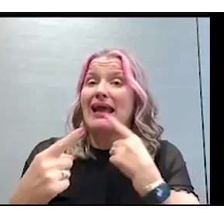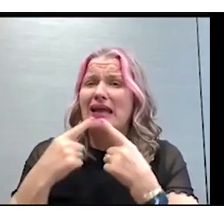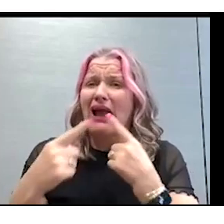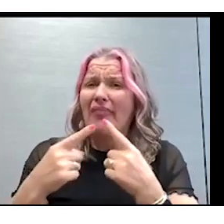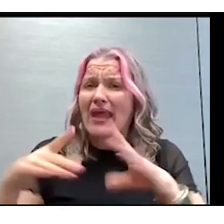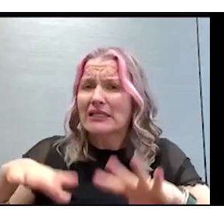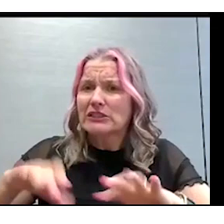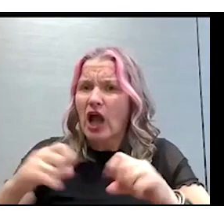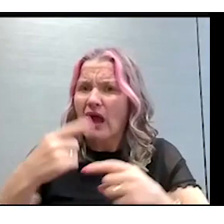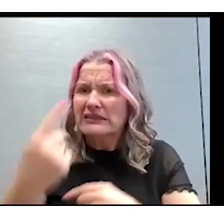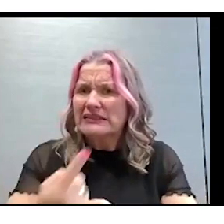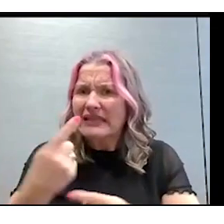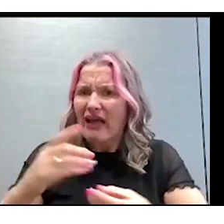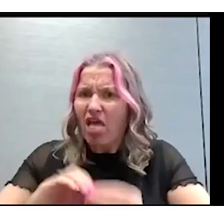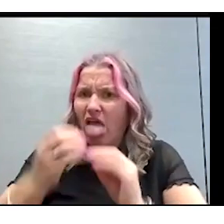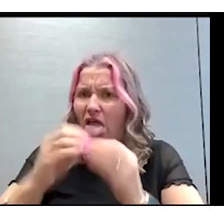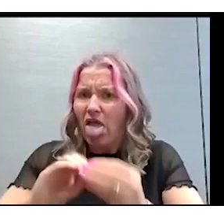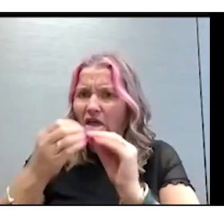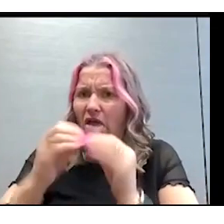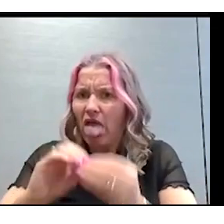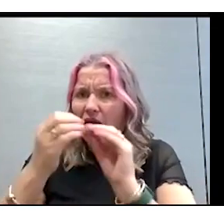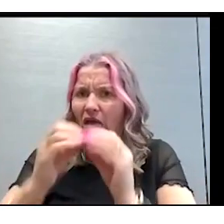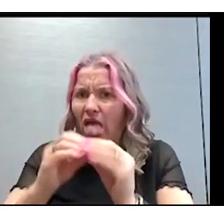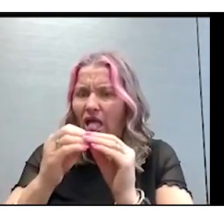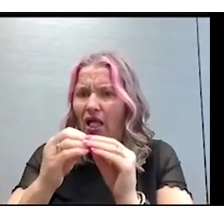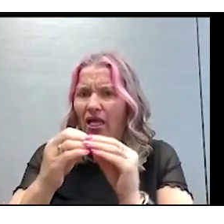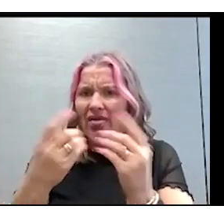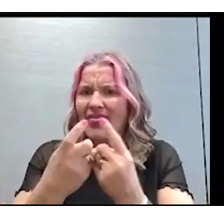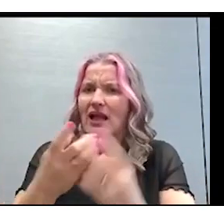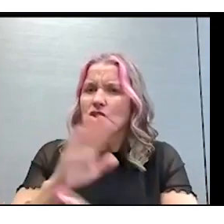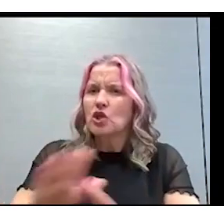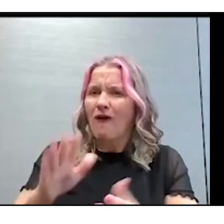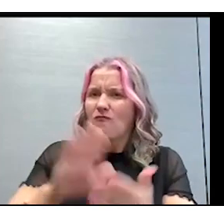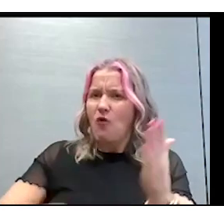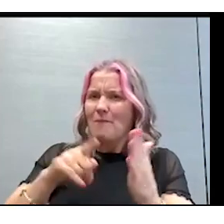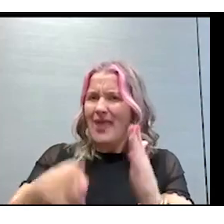things that are not grounded in that data, then I have an issue in terms of accuracy.